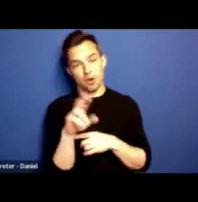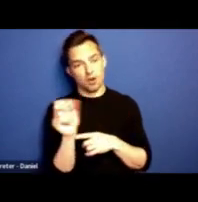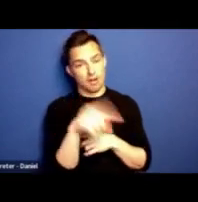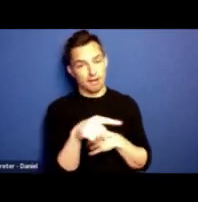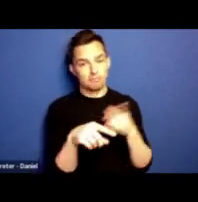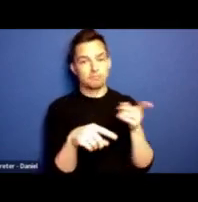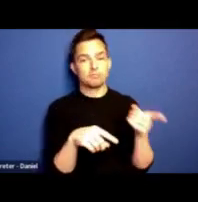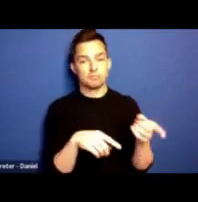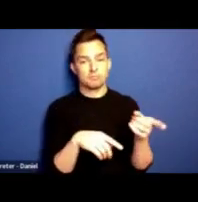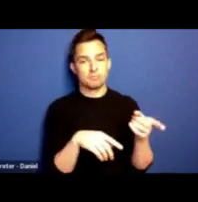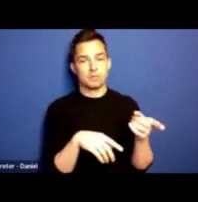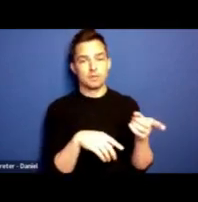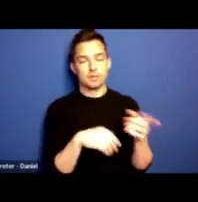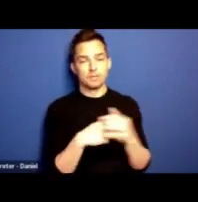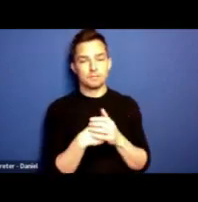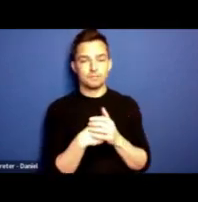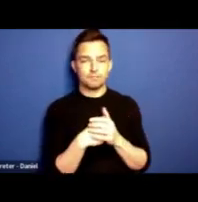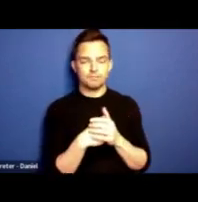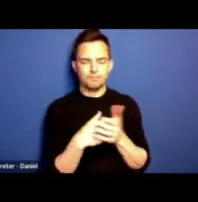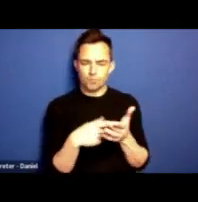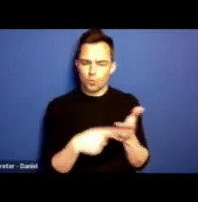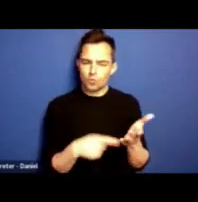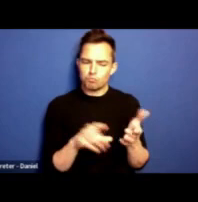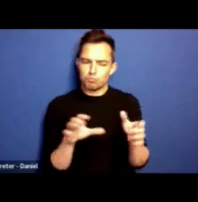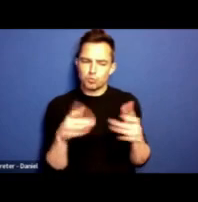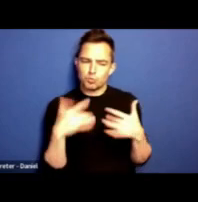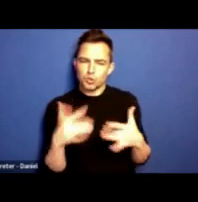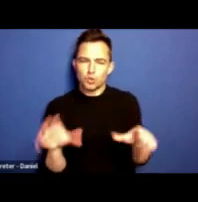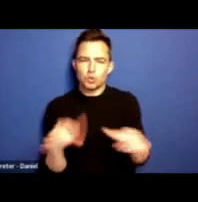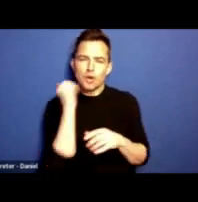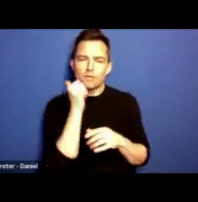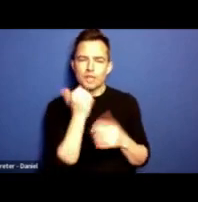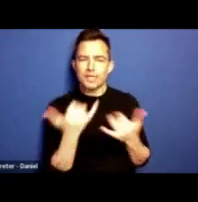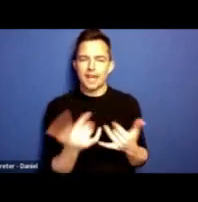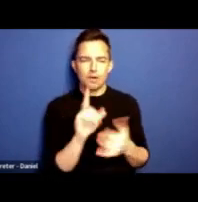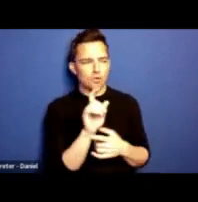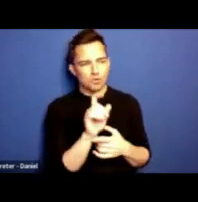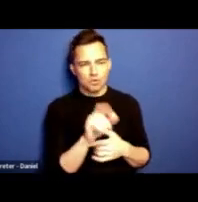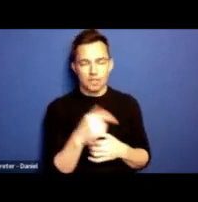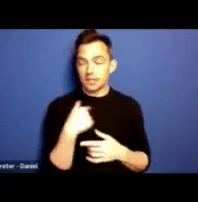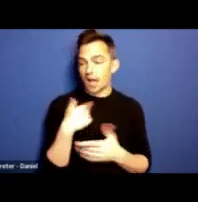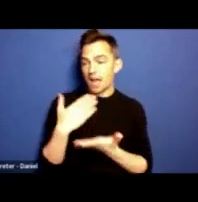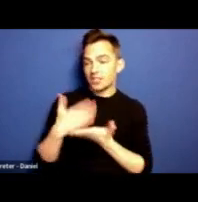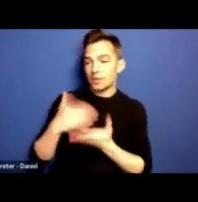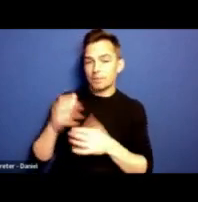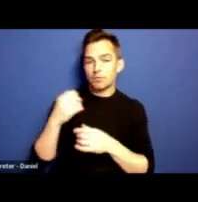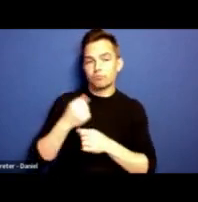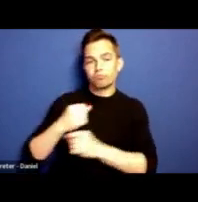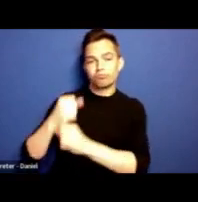counselor, what is it that you do every day? Now? He says, I sweep every day, I'm really, you